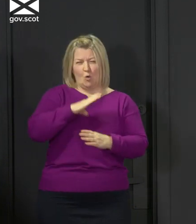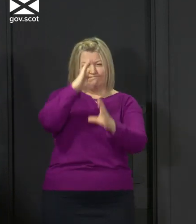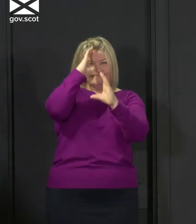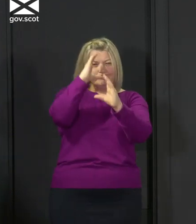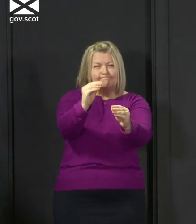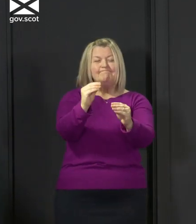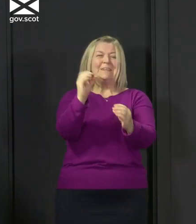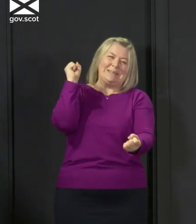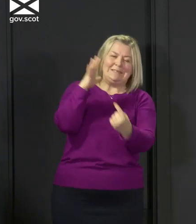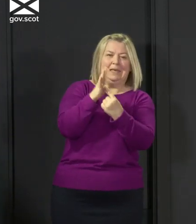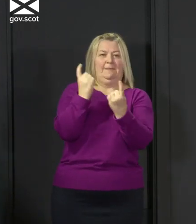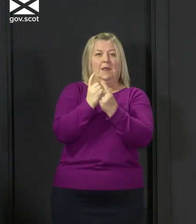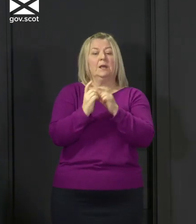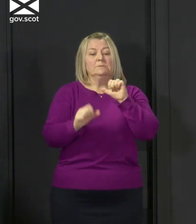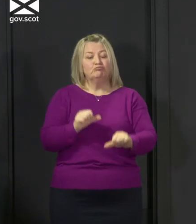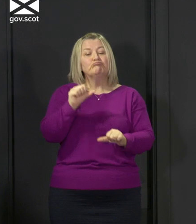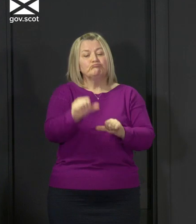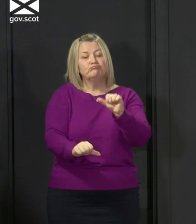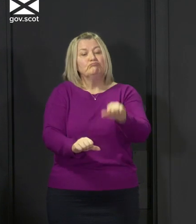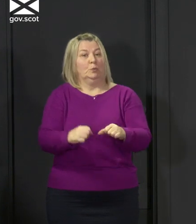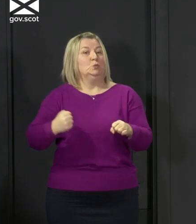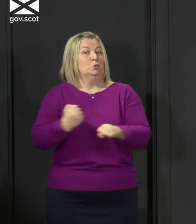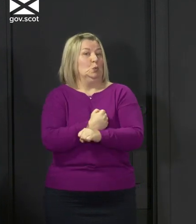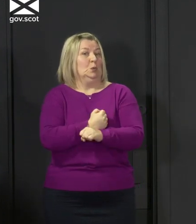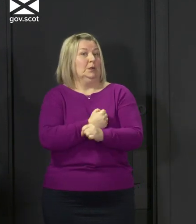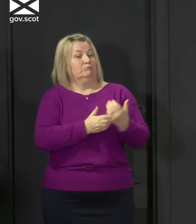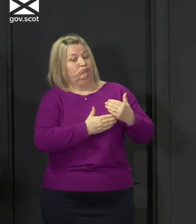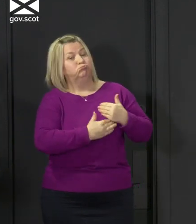care services, and to protect our health and care workers.